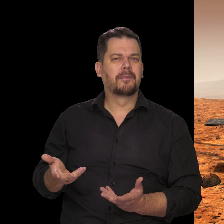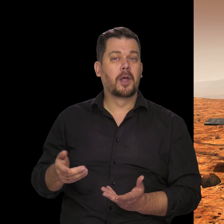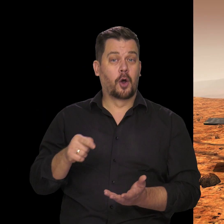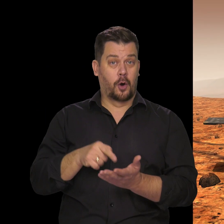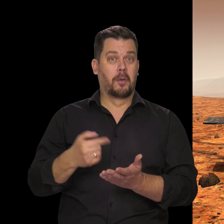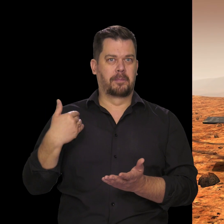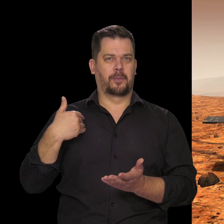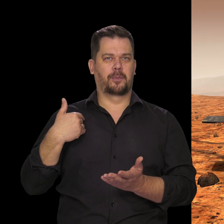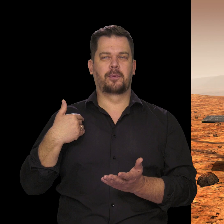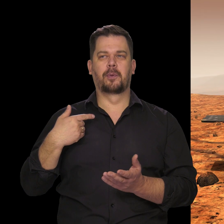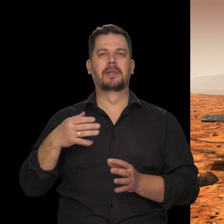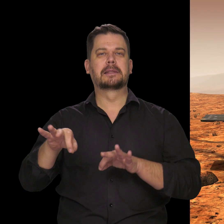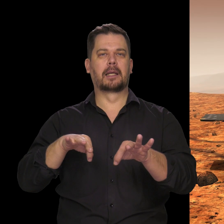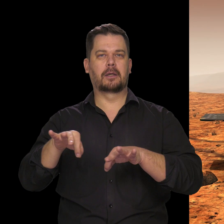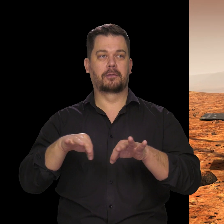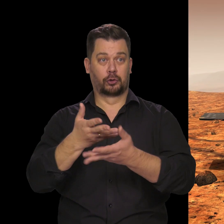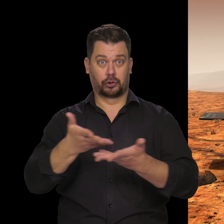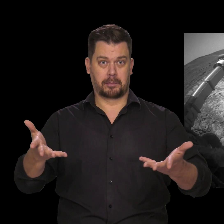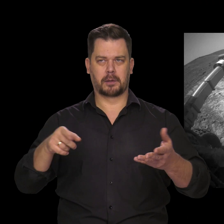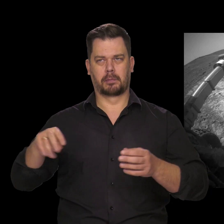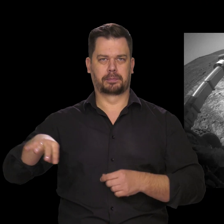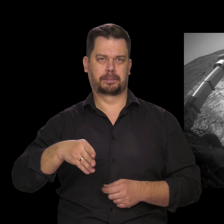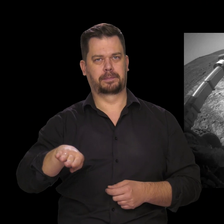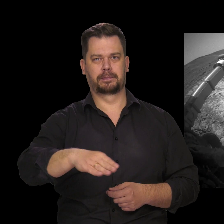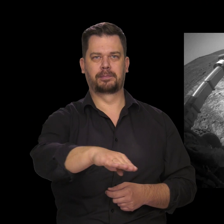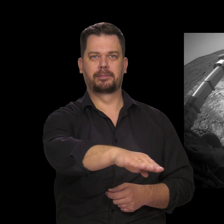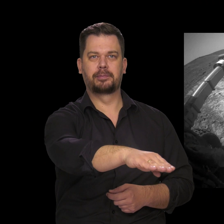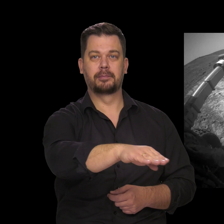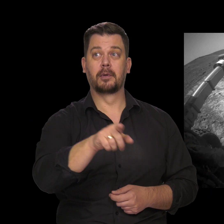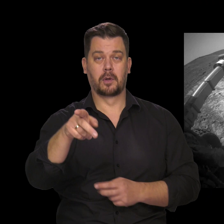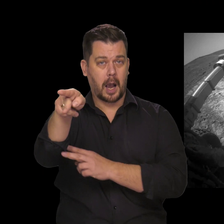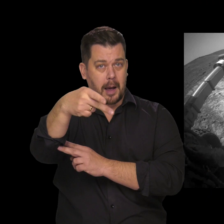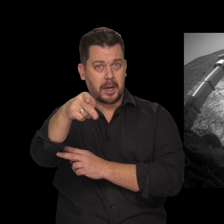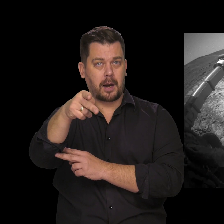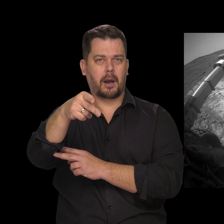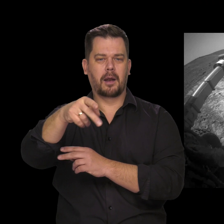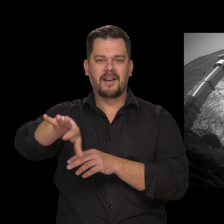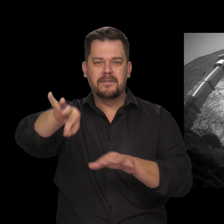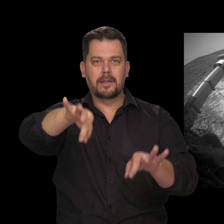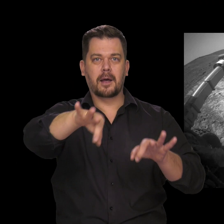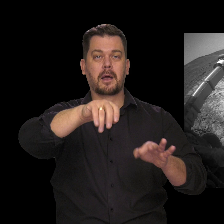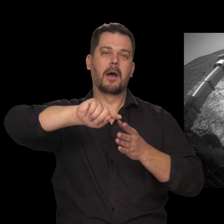Rovers are vehicles that can be controlled from Earth. Rovers may have cameras, manipulators,